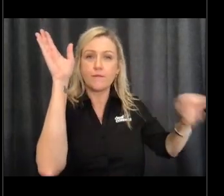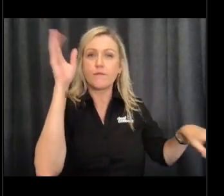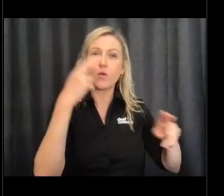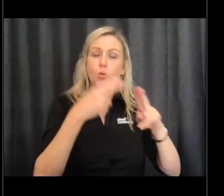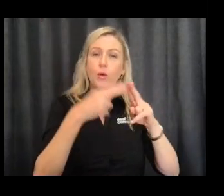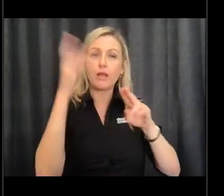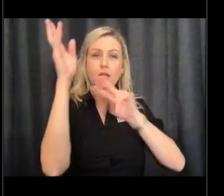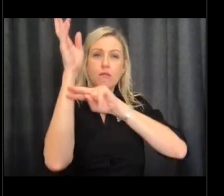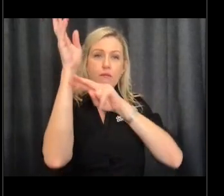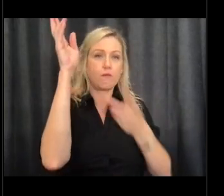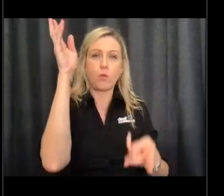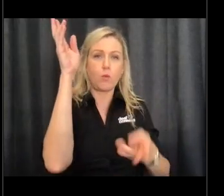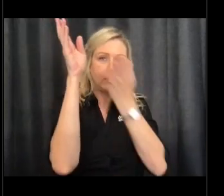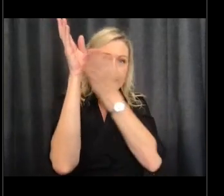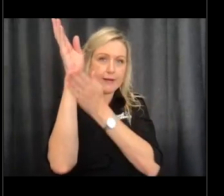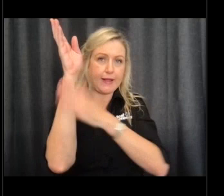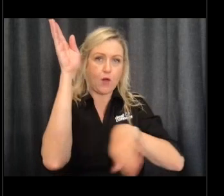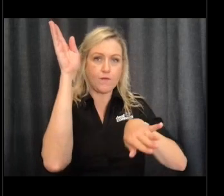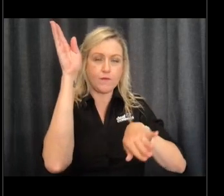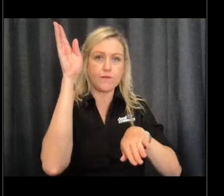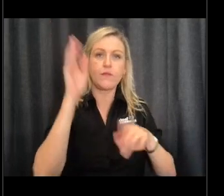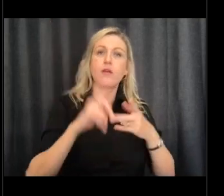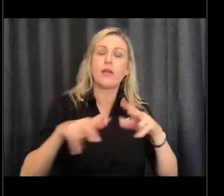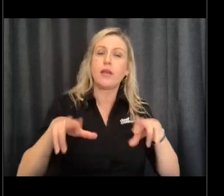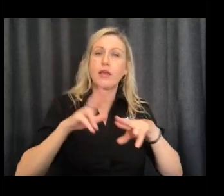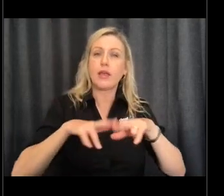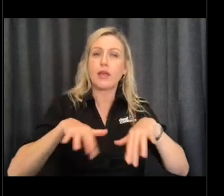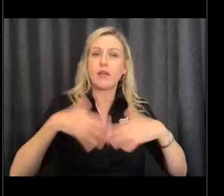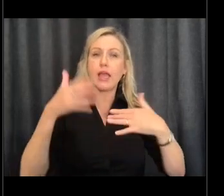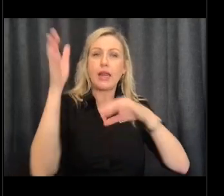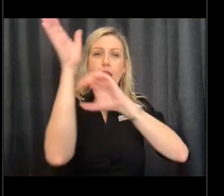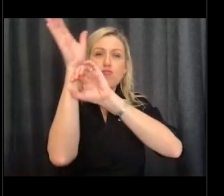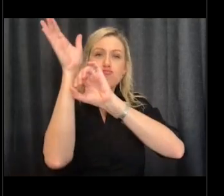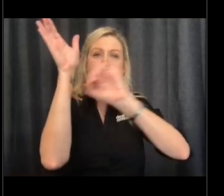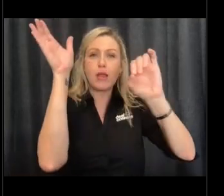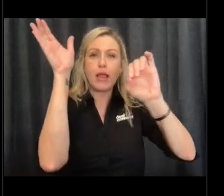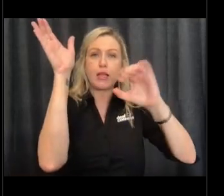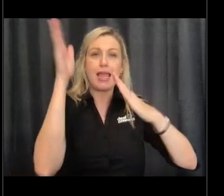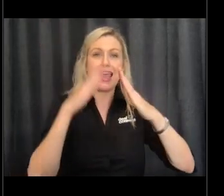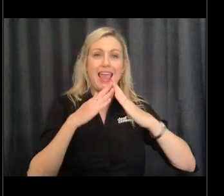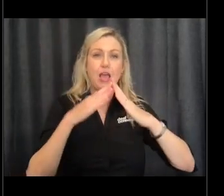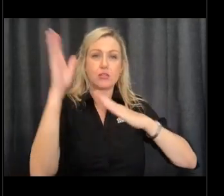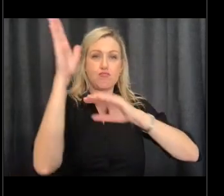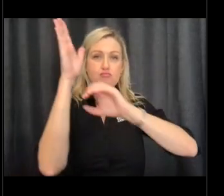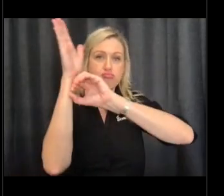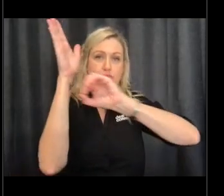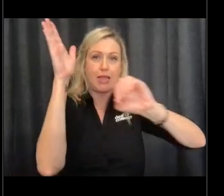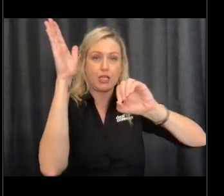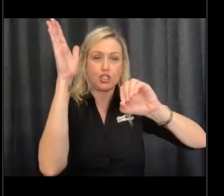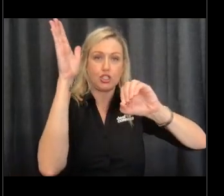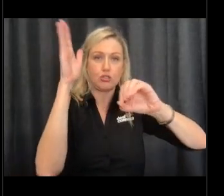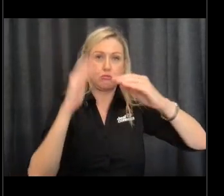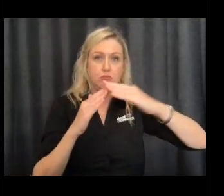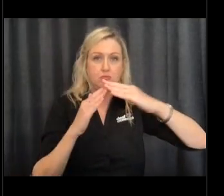If there's a particular branch over hanging the house, I might be thinking I might be